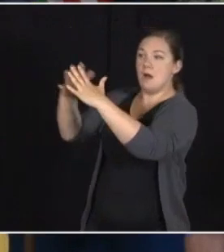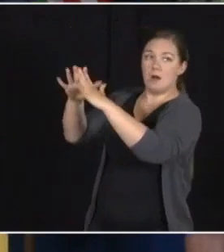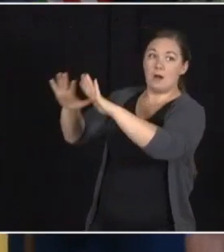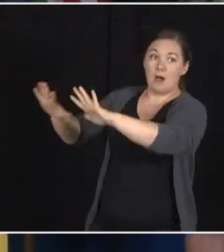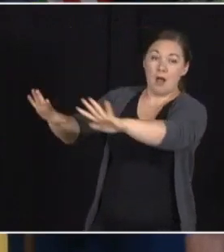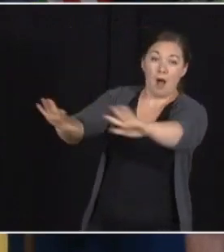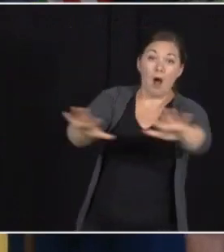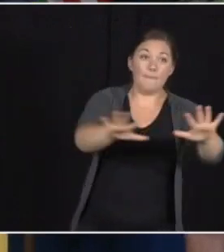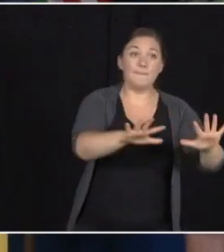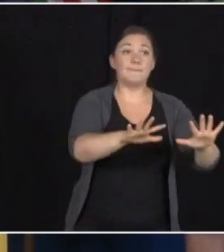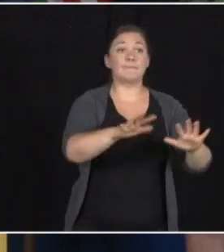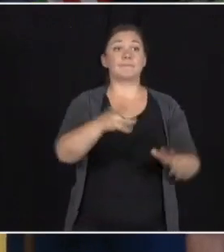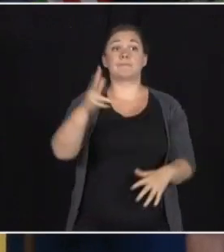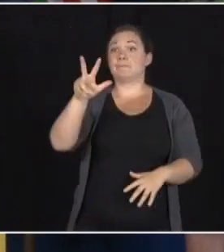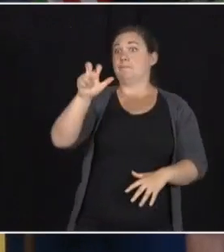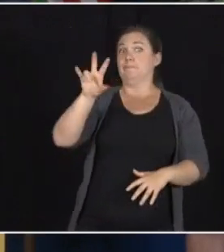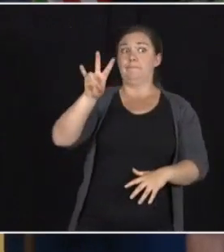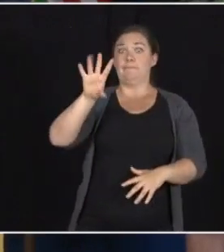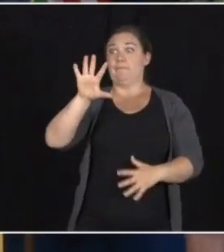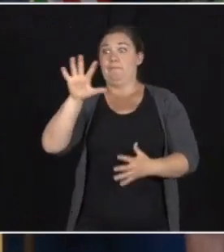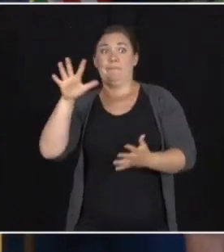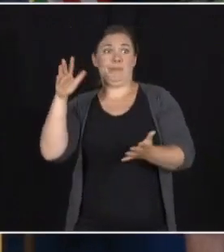My biggest